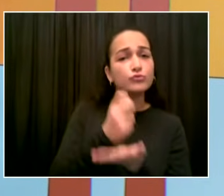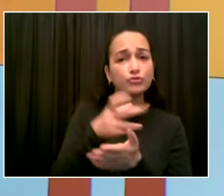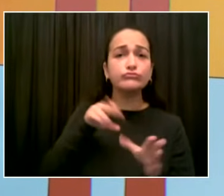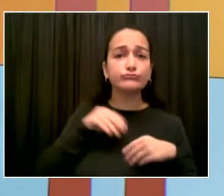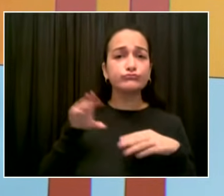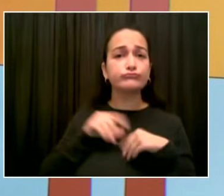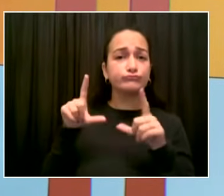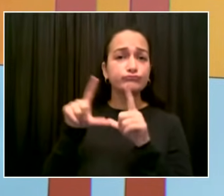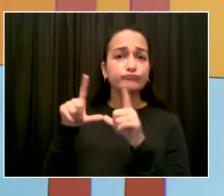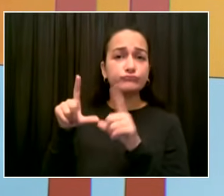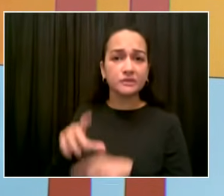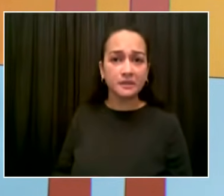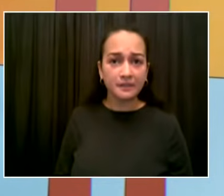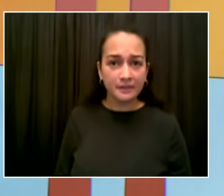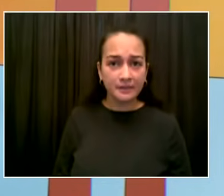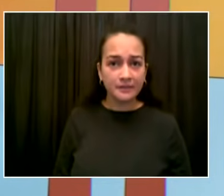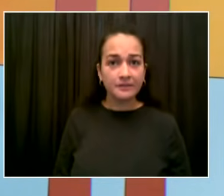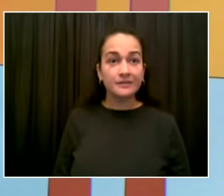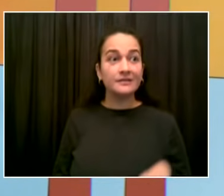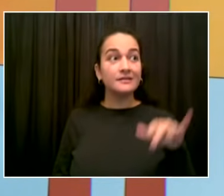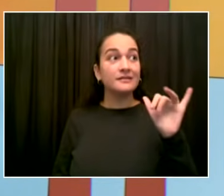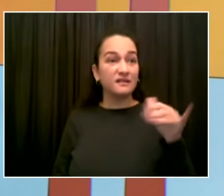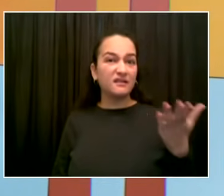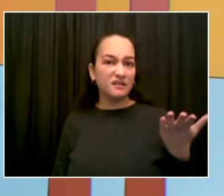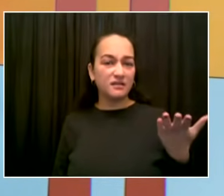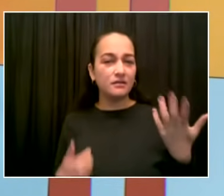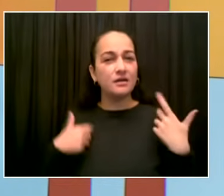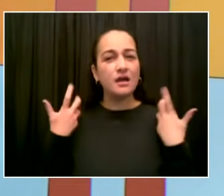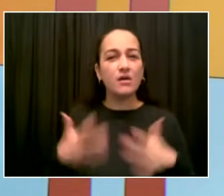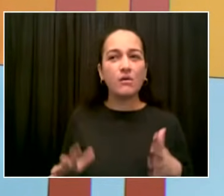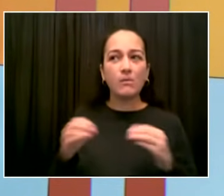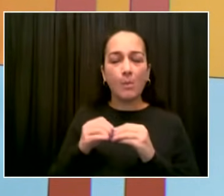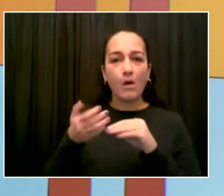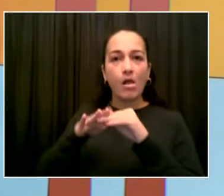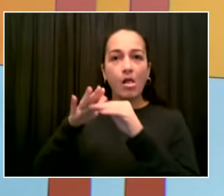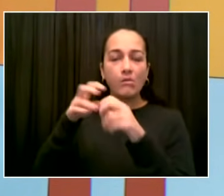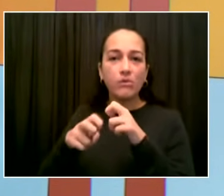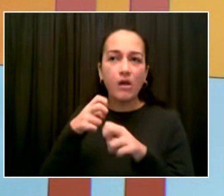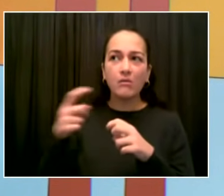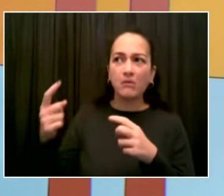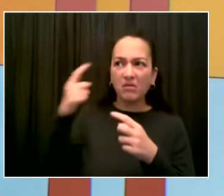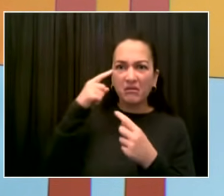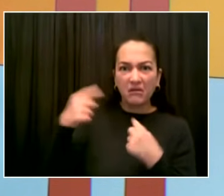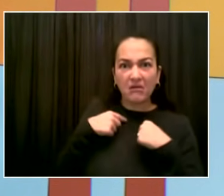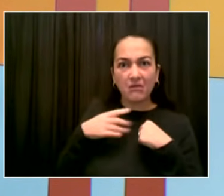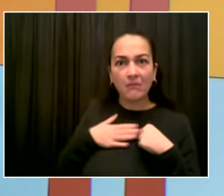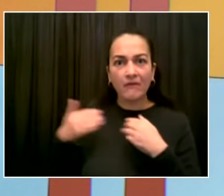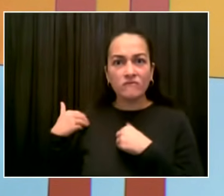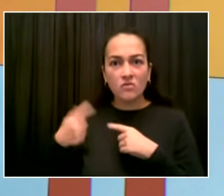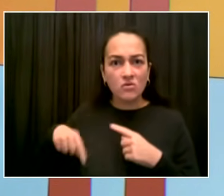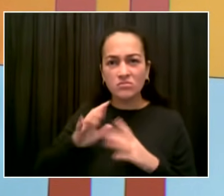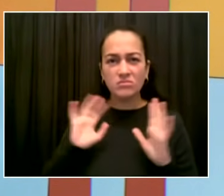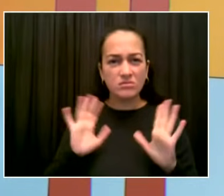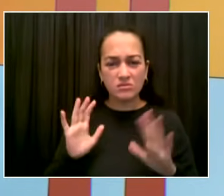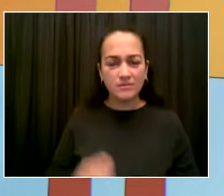PREJUDGE. IN THE LAST TERM WE SAW SOME DECISIONS FROM THE COURT THAT DID SURPRISE PEOPLE AND SHOWED MOREA RN GEOF THINKING THAN I THINK WAS